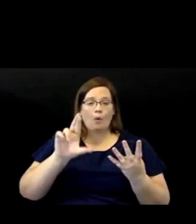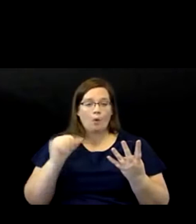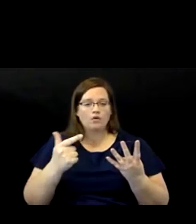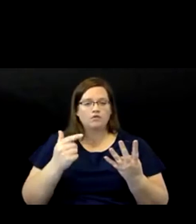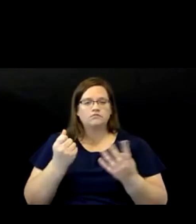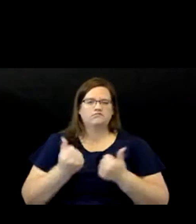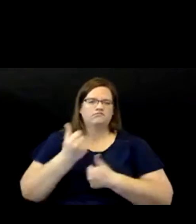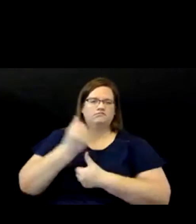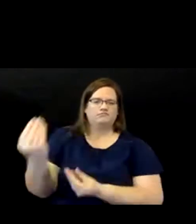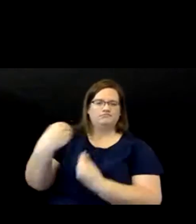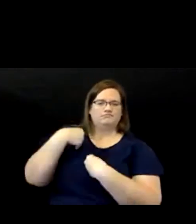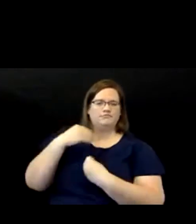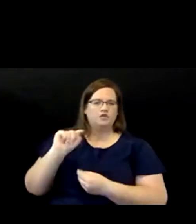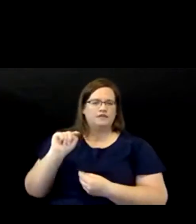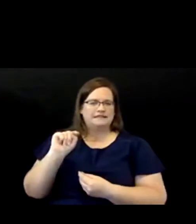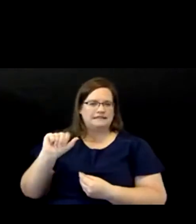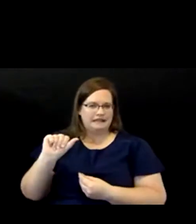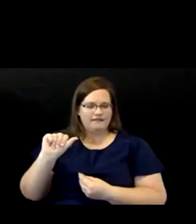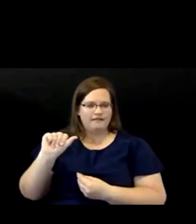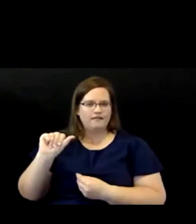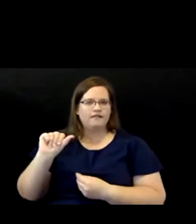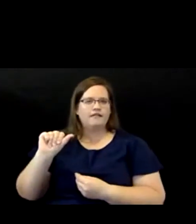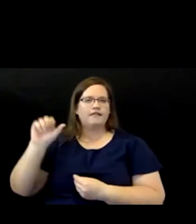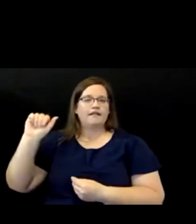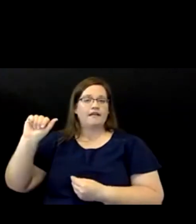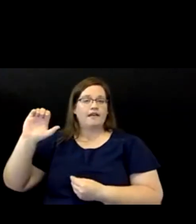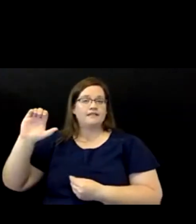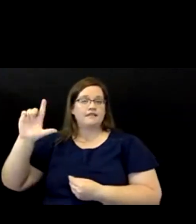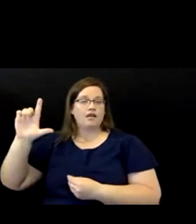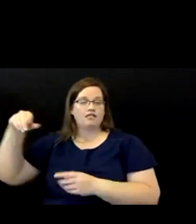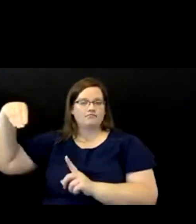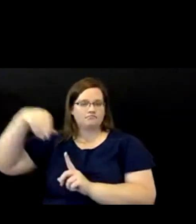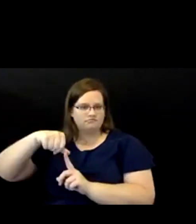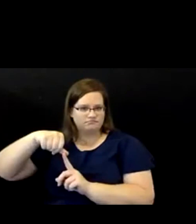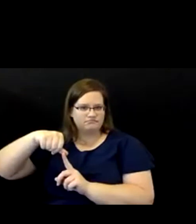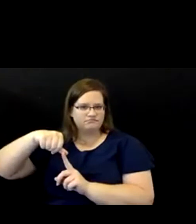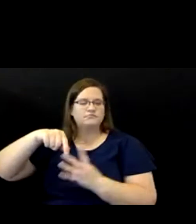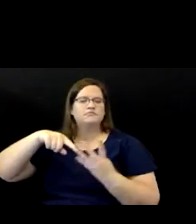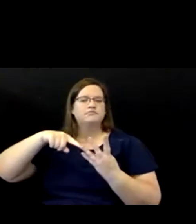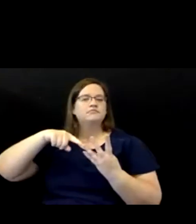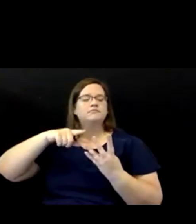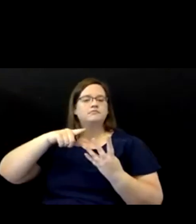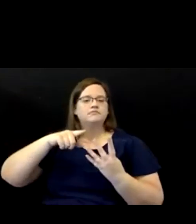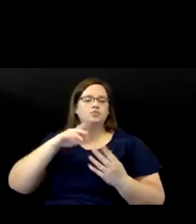. They are funded by ACL, and they are -- I'm sure many of you have access to their resources.